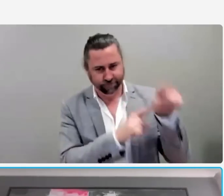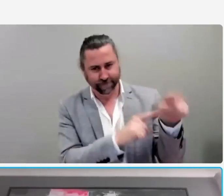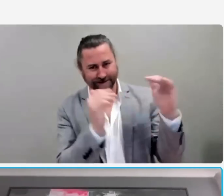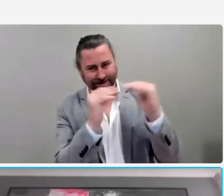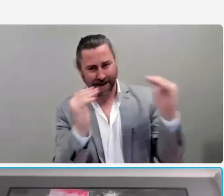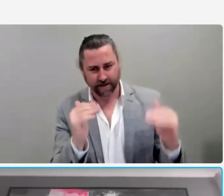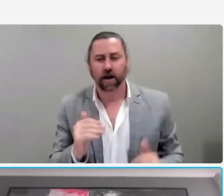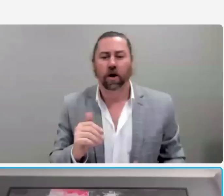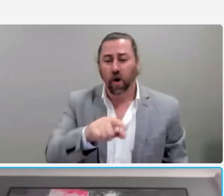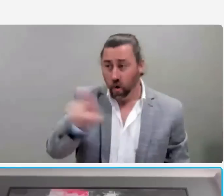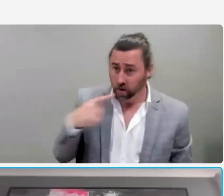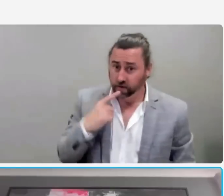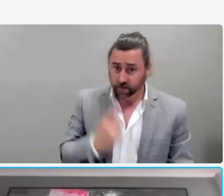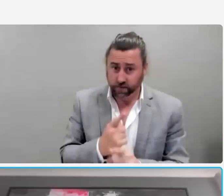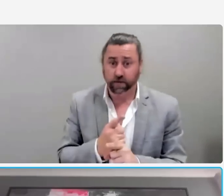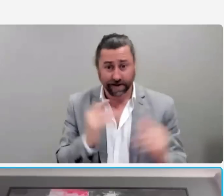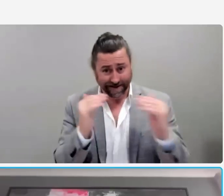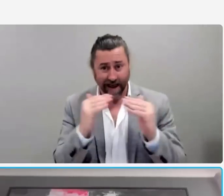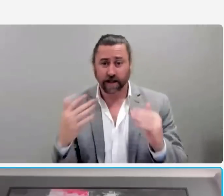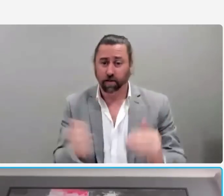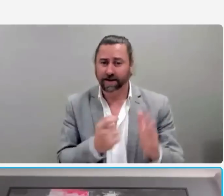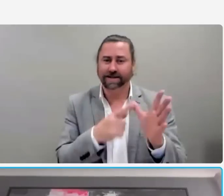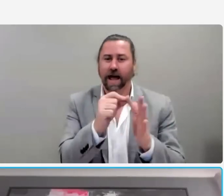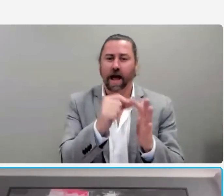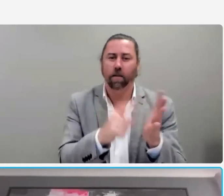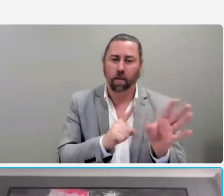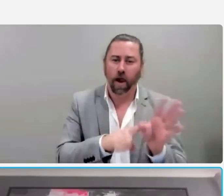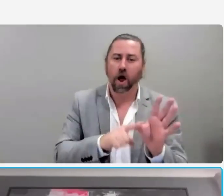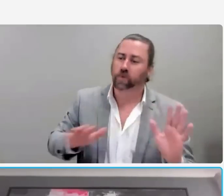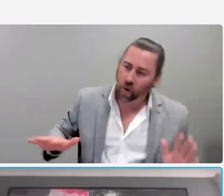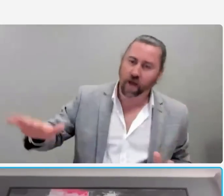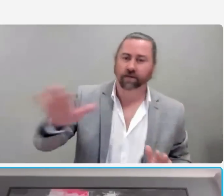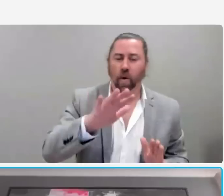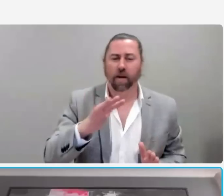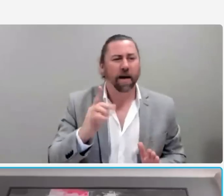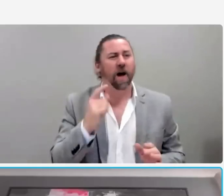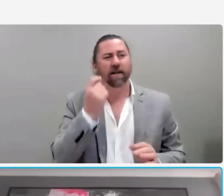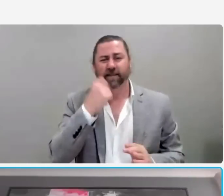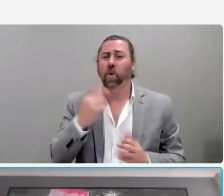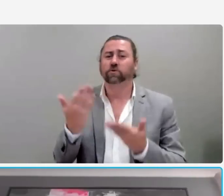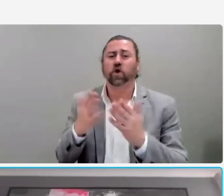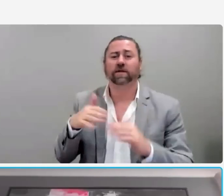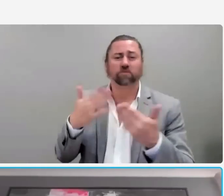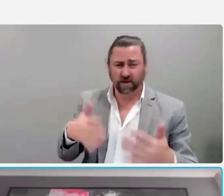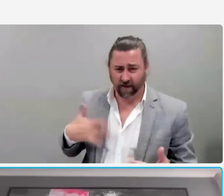standards apply to all providers can lead to over-regulation of some providers and under-regulation of others.